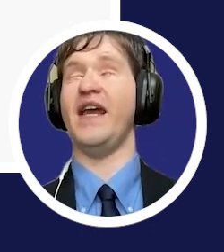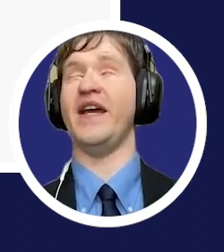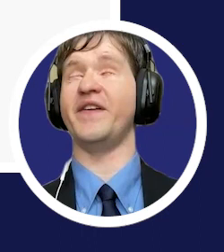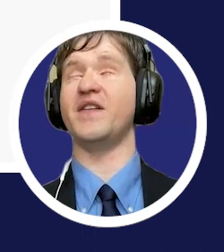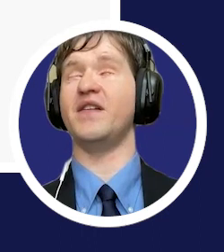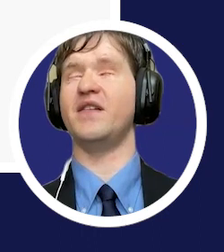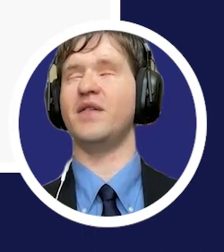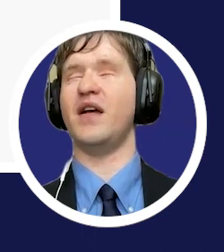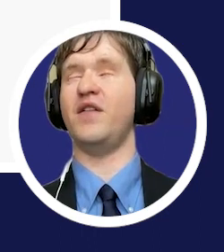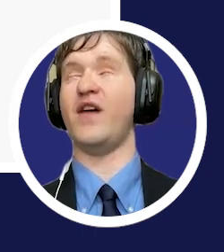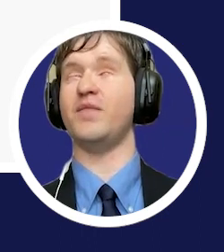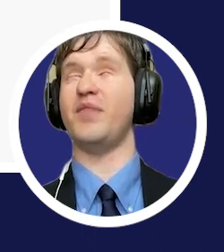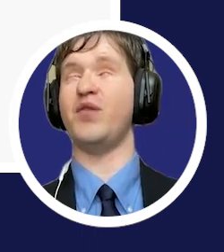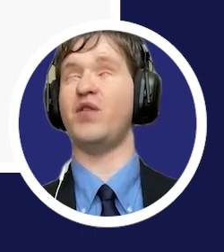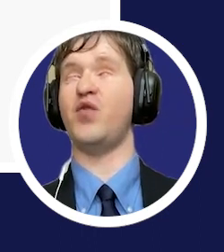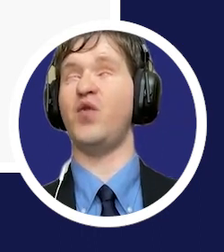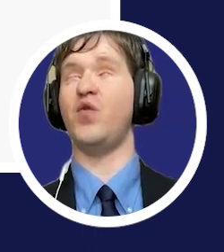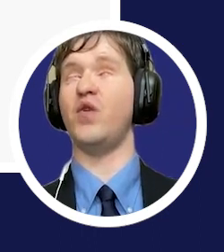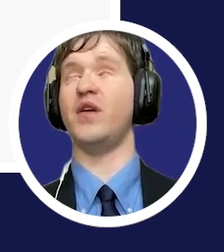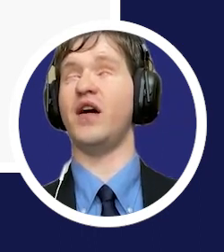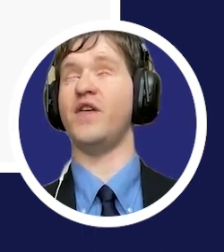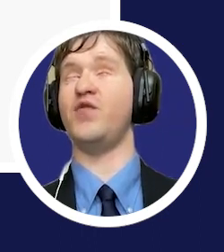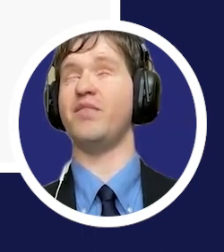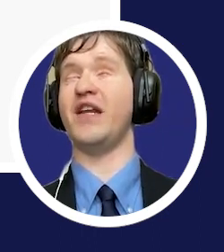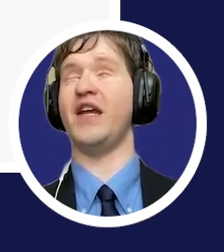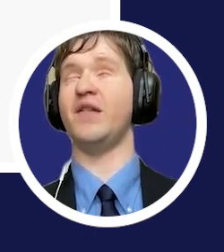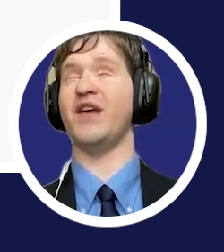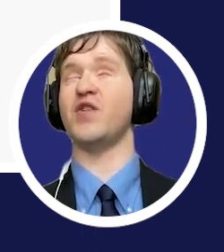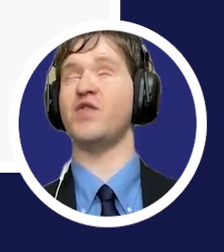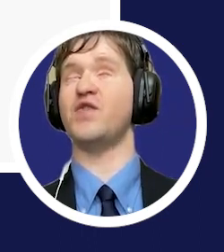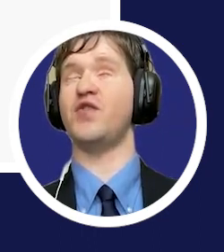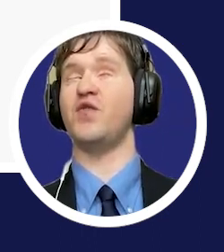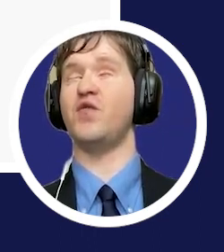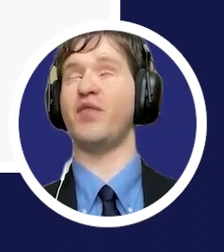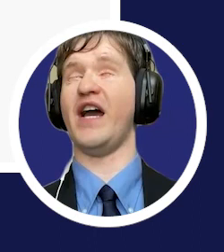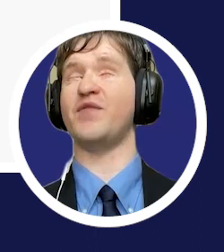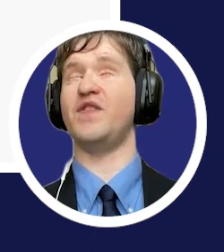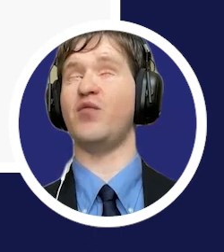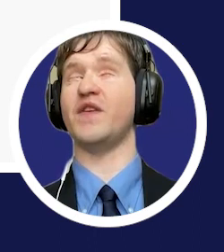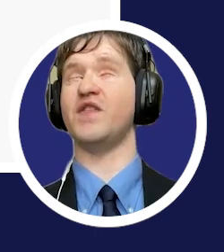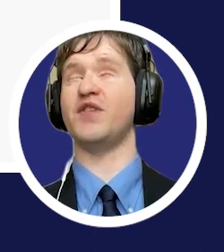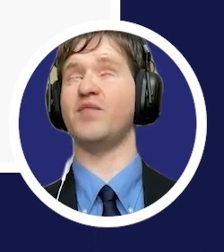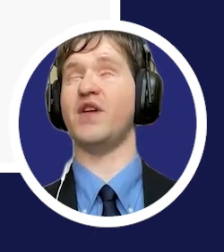and allowed people who are using mitigating measures to perhaps deal with the symptoms